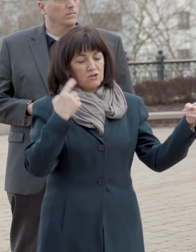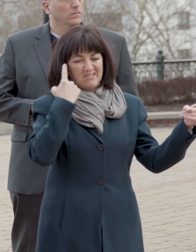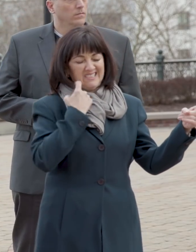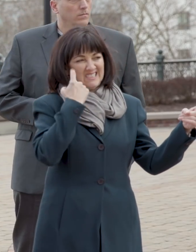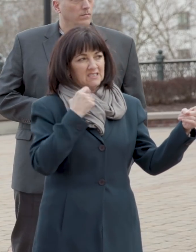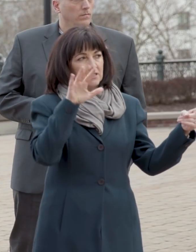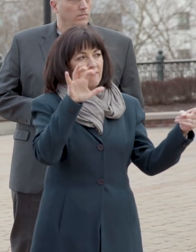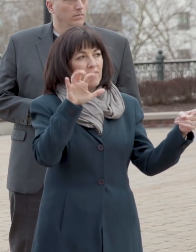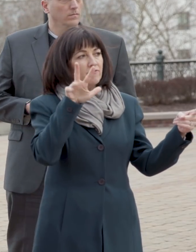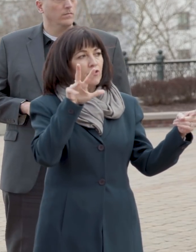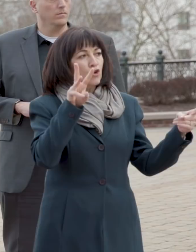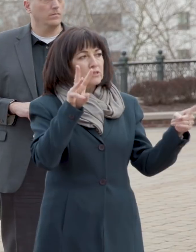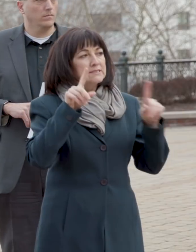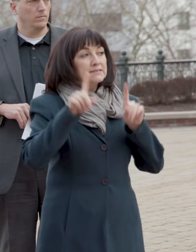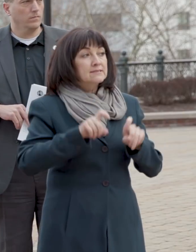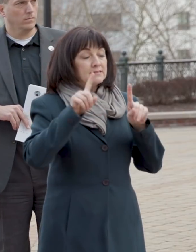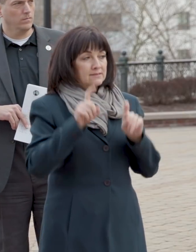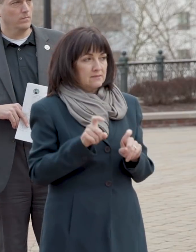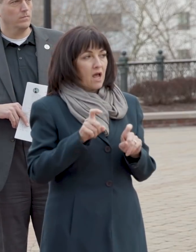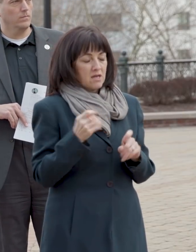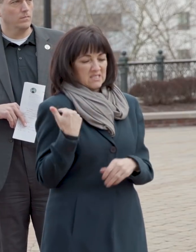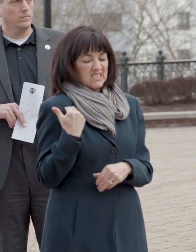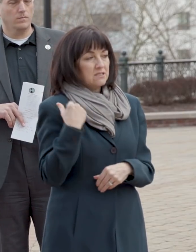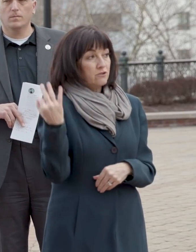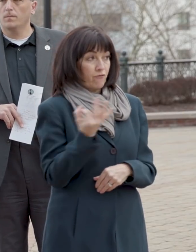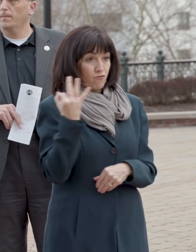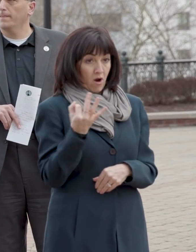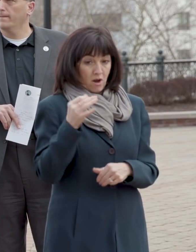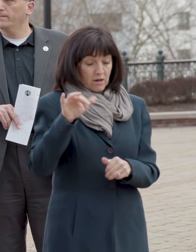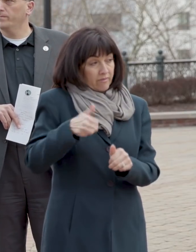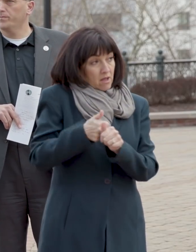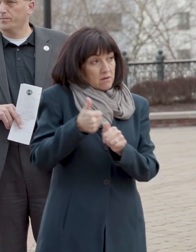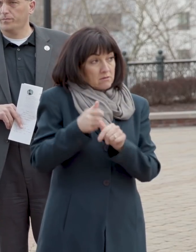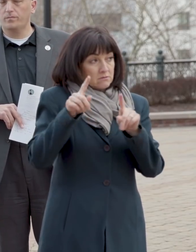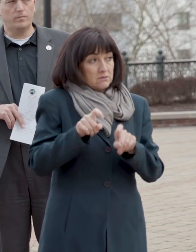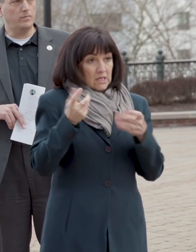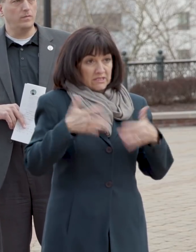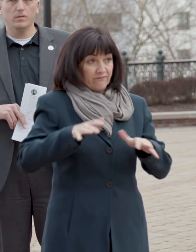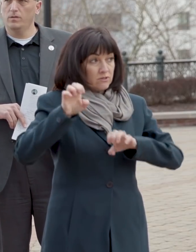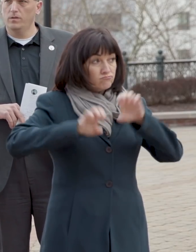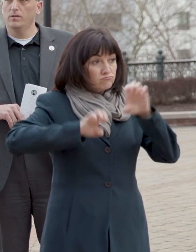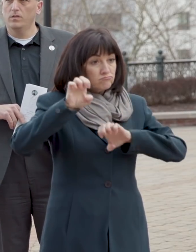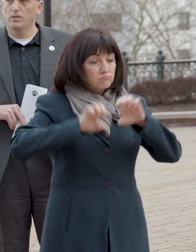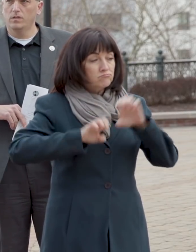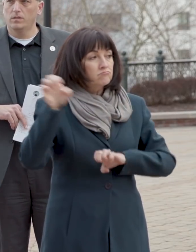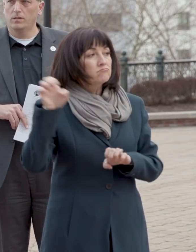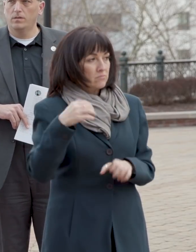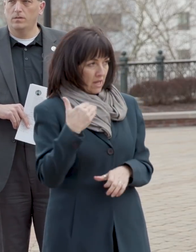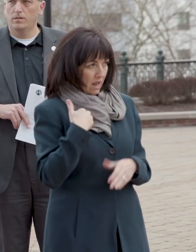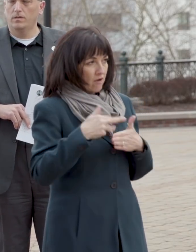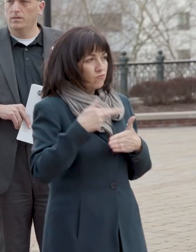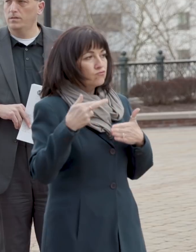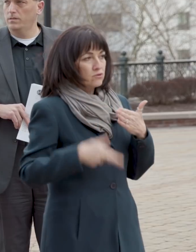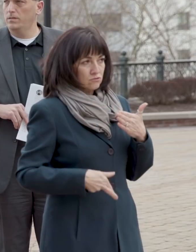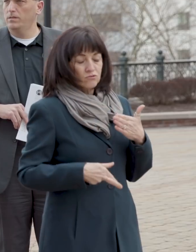We've, we've got those results back. Yes.